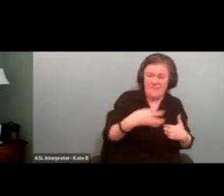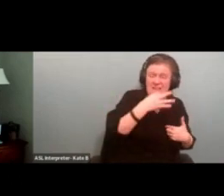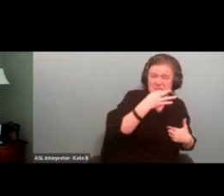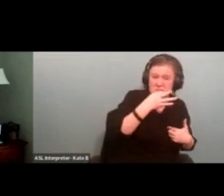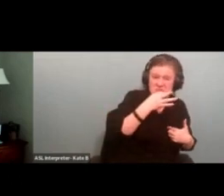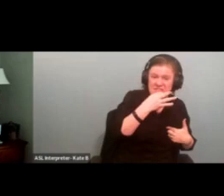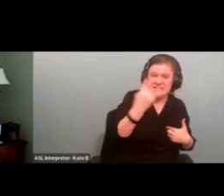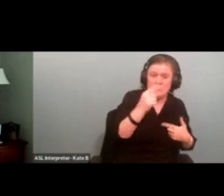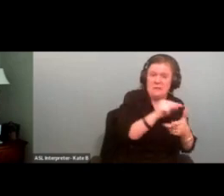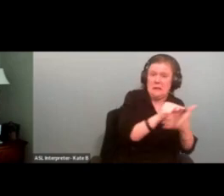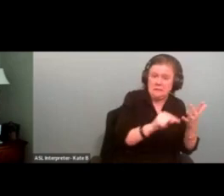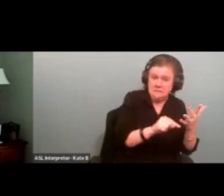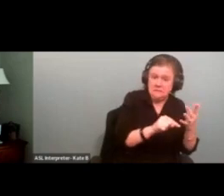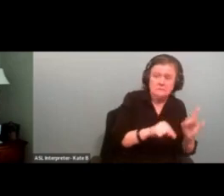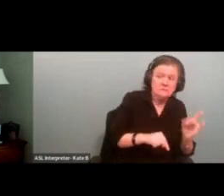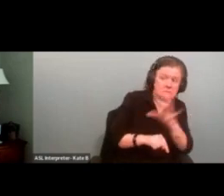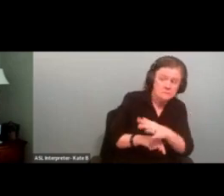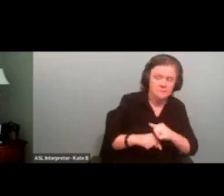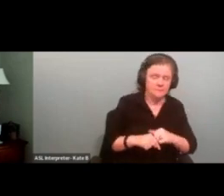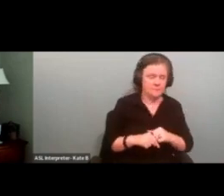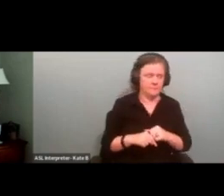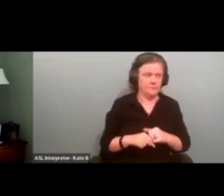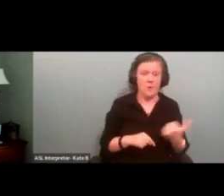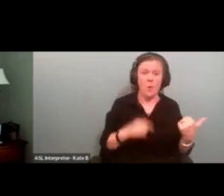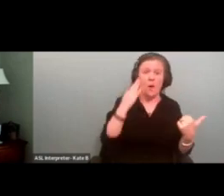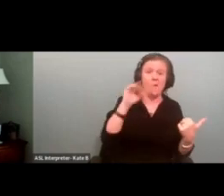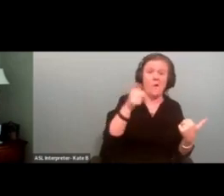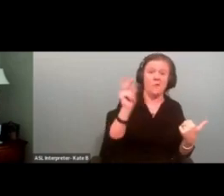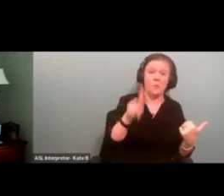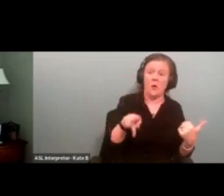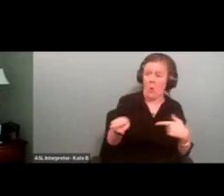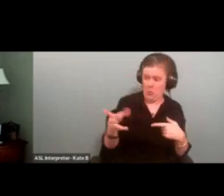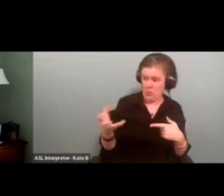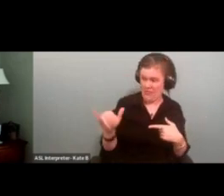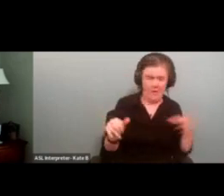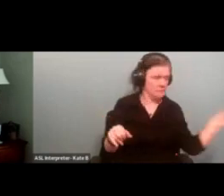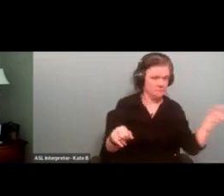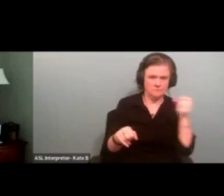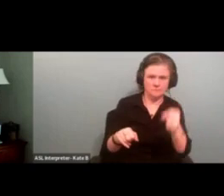something else, or that we know someone because remember, this is a relational process. It's